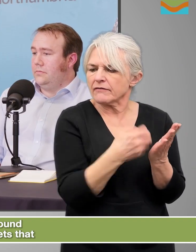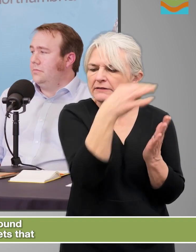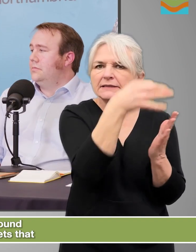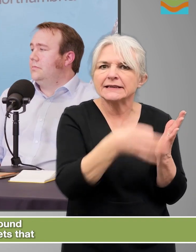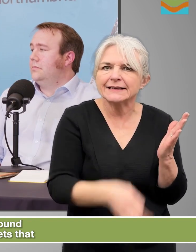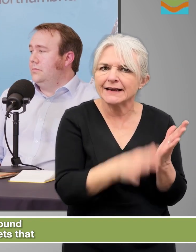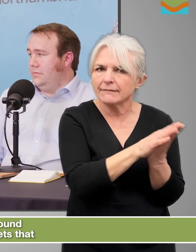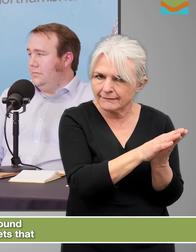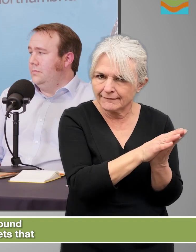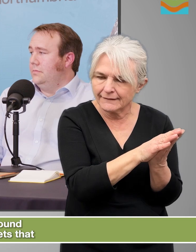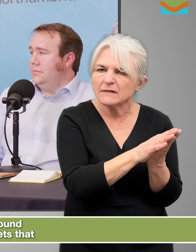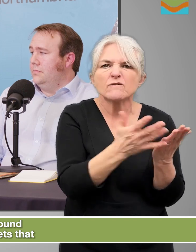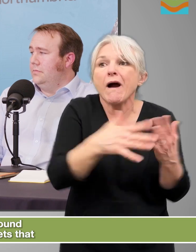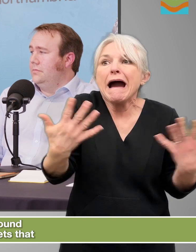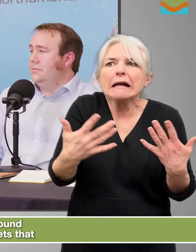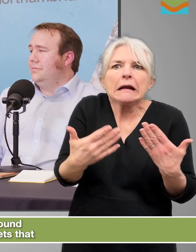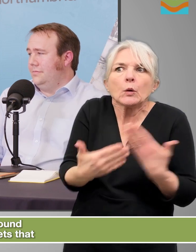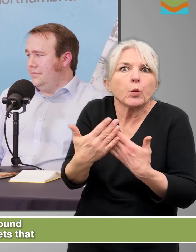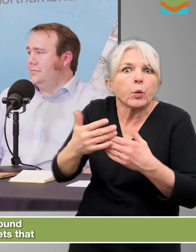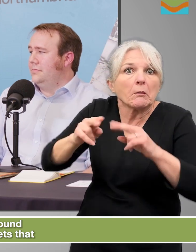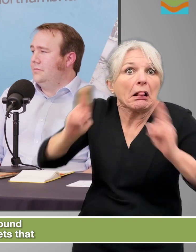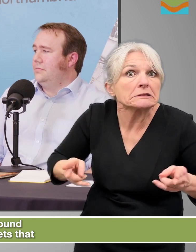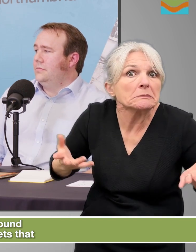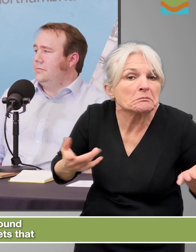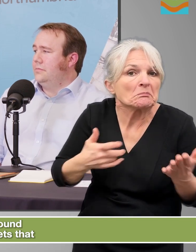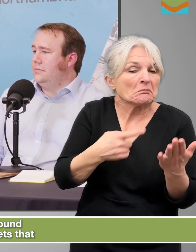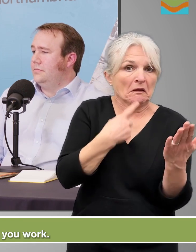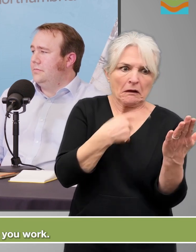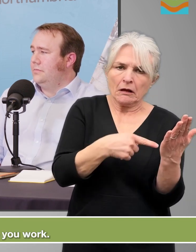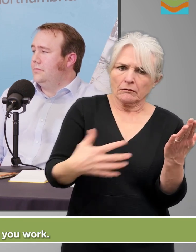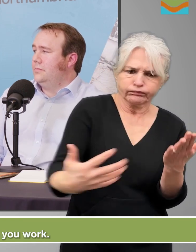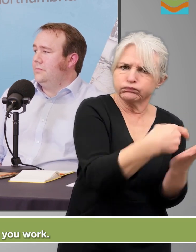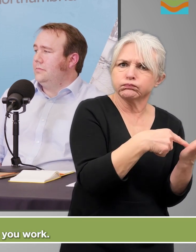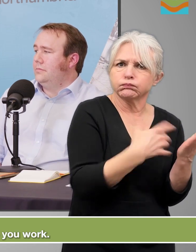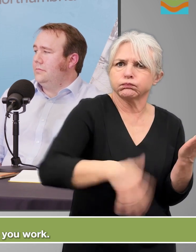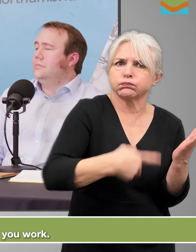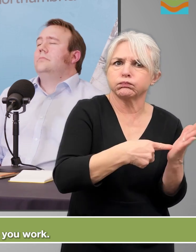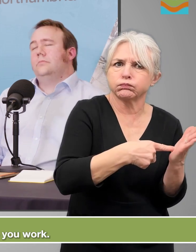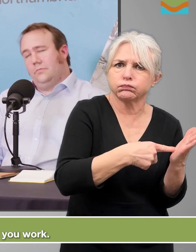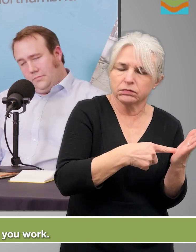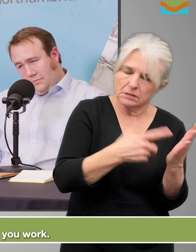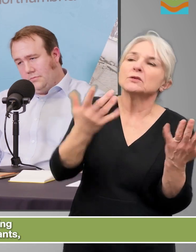there's a whole bunch of ground investigation data there that sets that completely separate to the space you work.